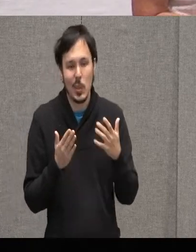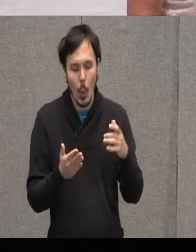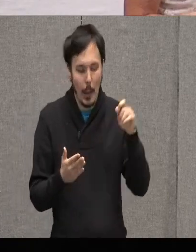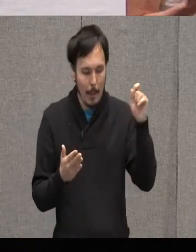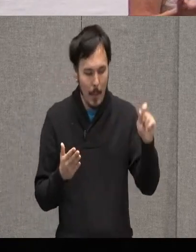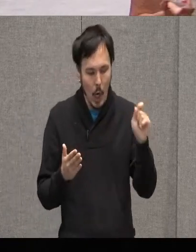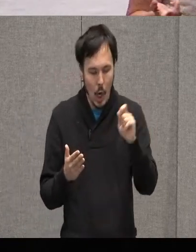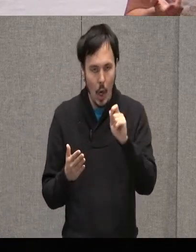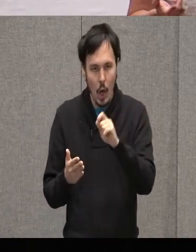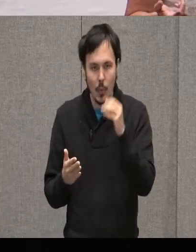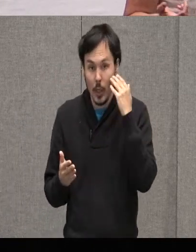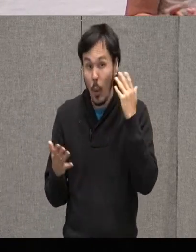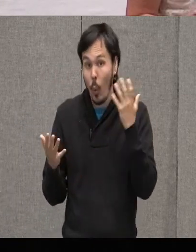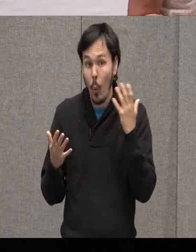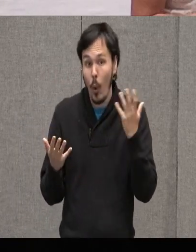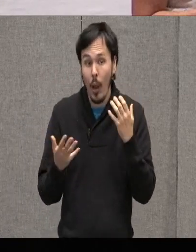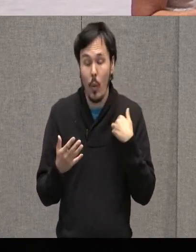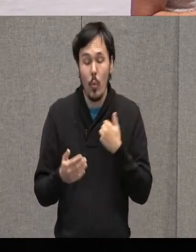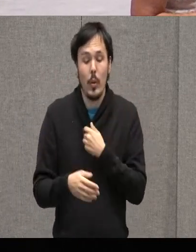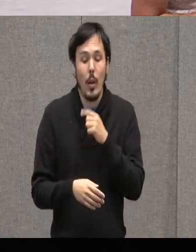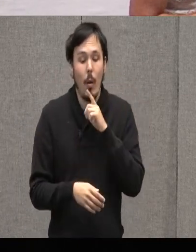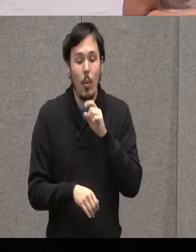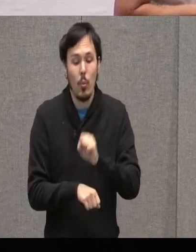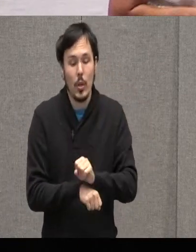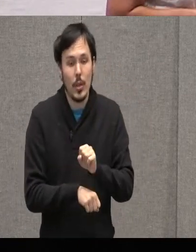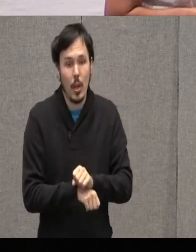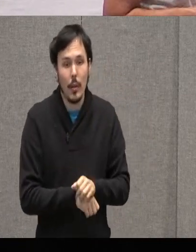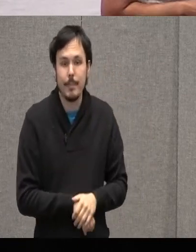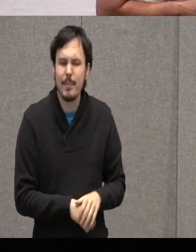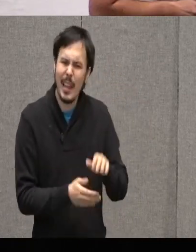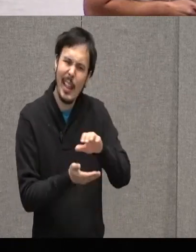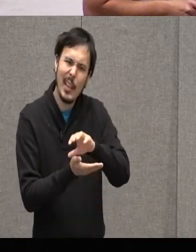so we know what we're working with. What are some quantities that we have?